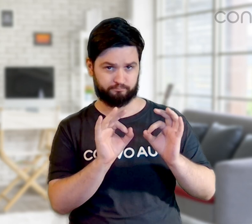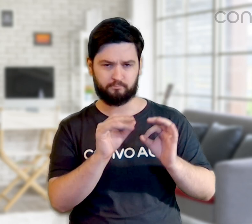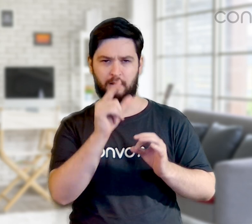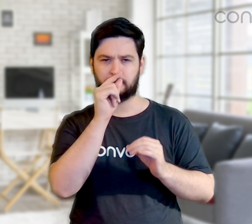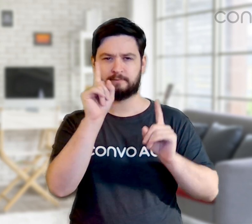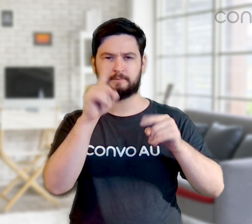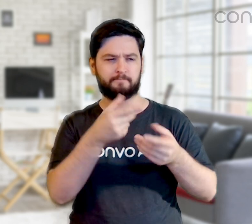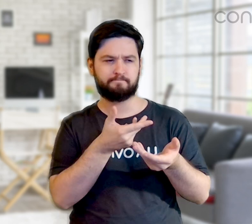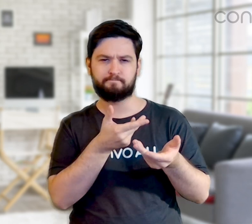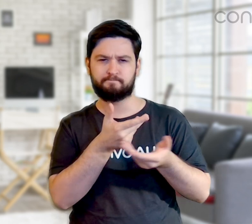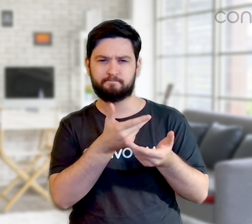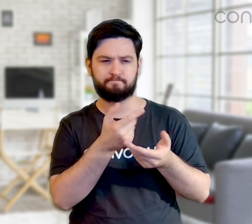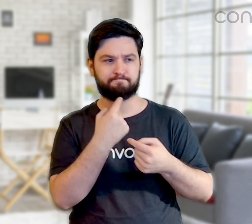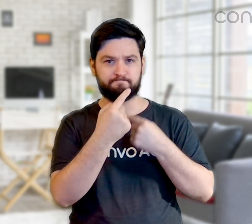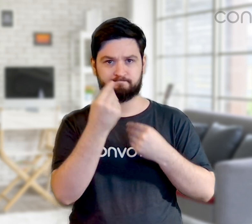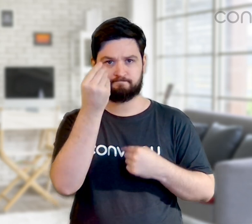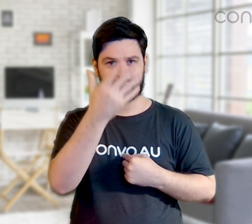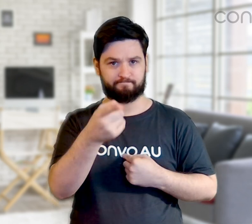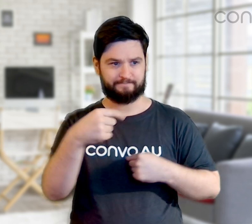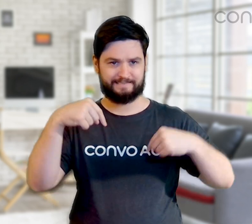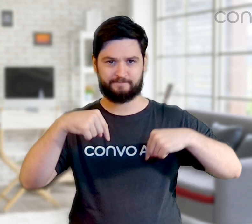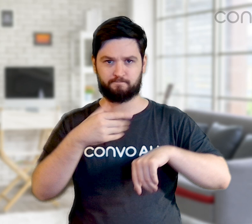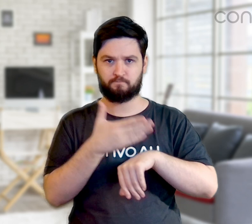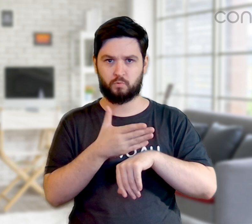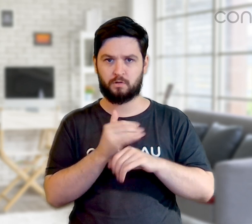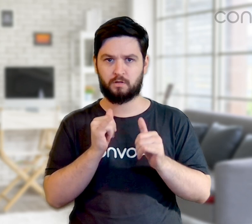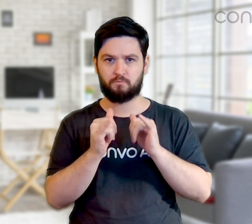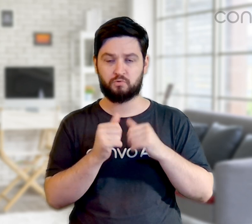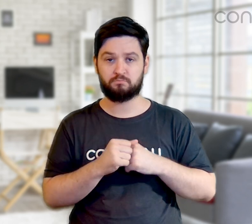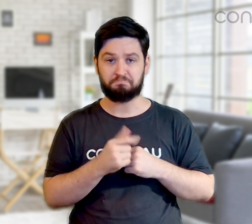This would be a good time to provide them with some additional information